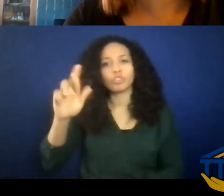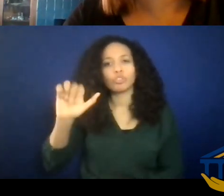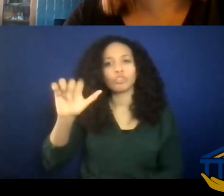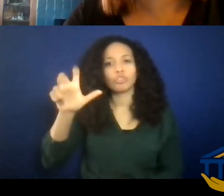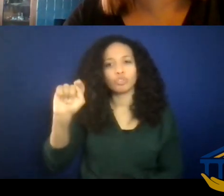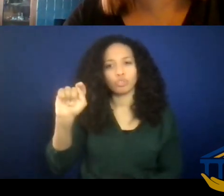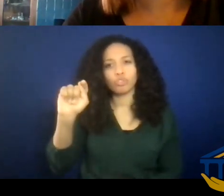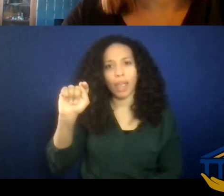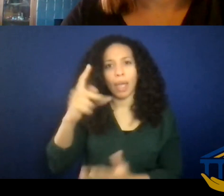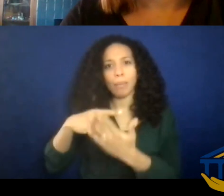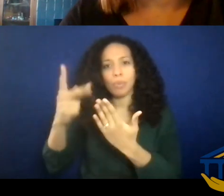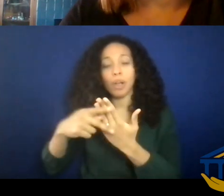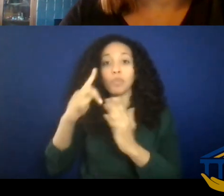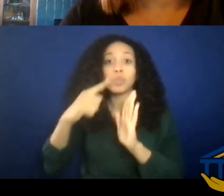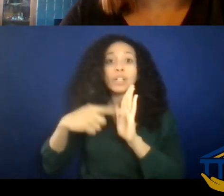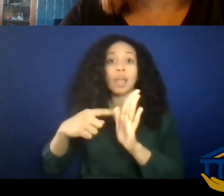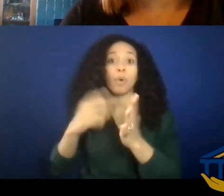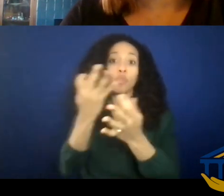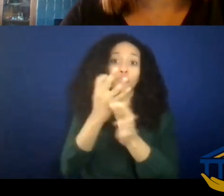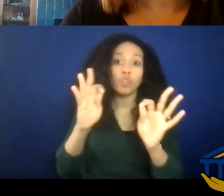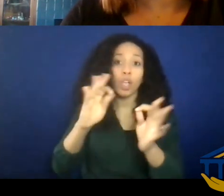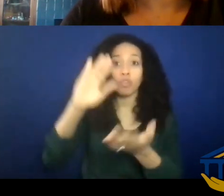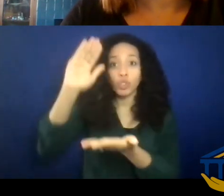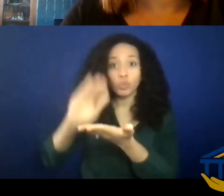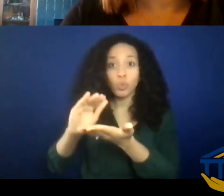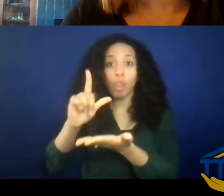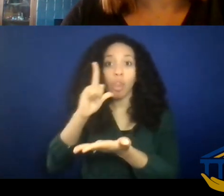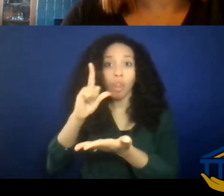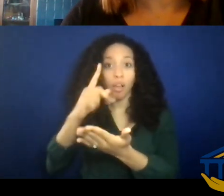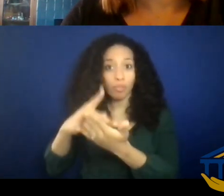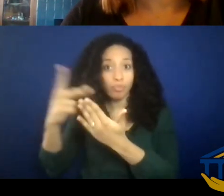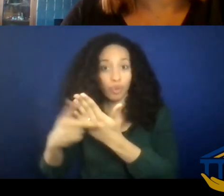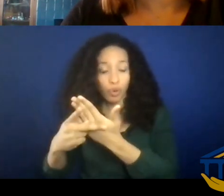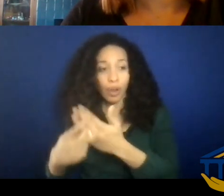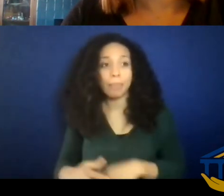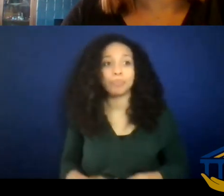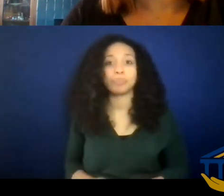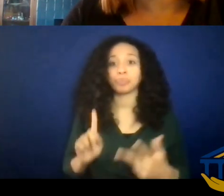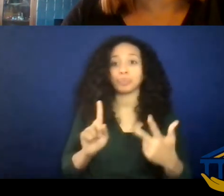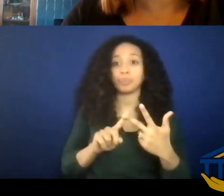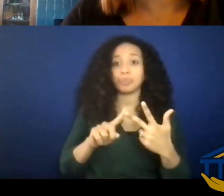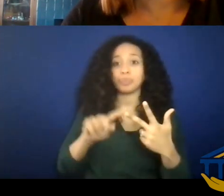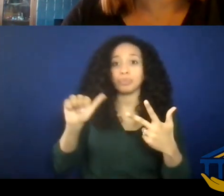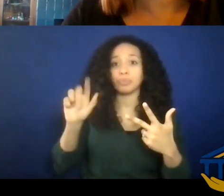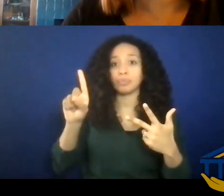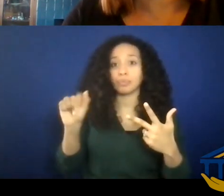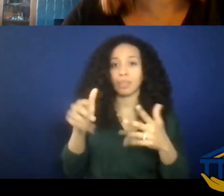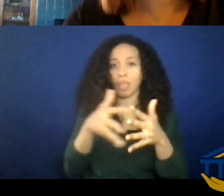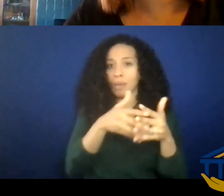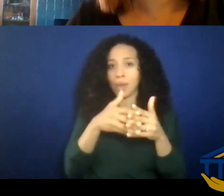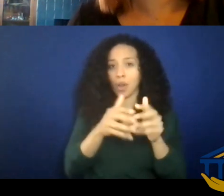program. The Americans with Disabilities Act is the third federal law that's applicable to